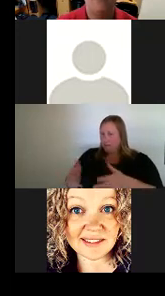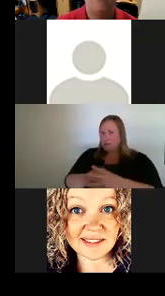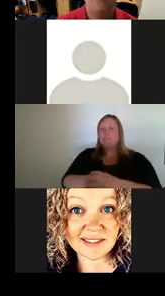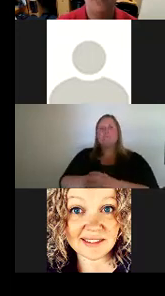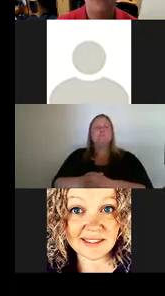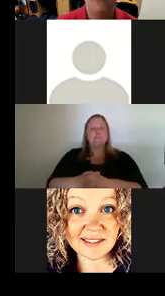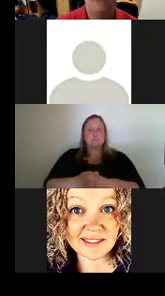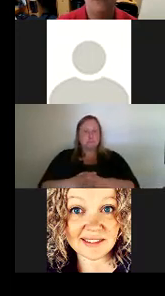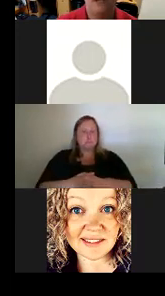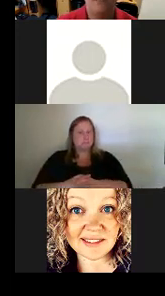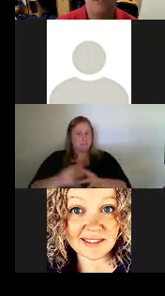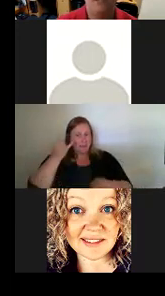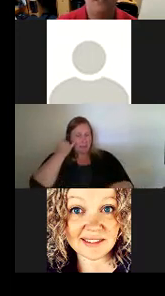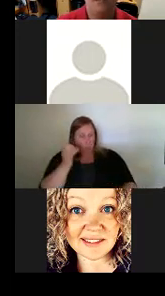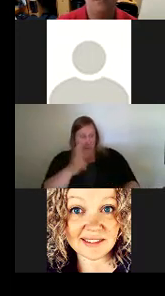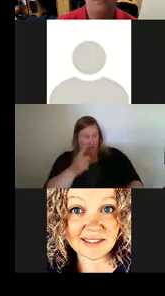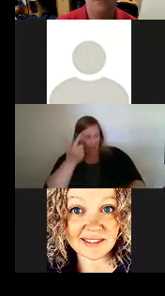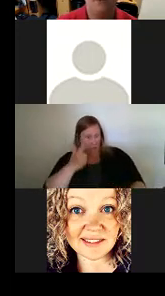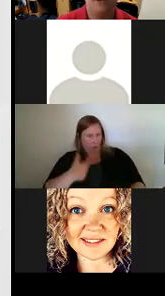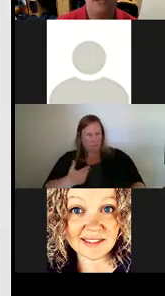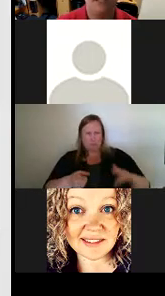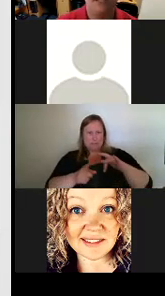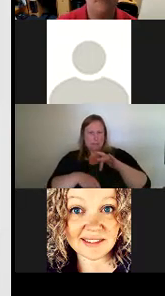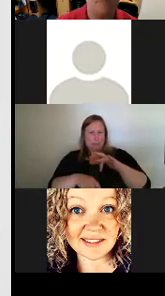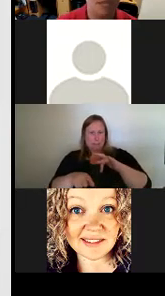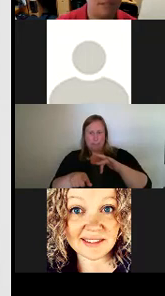I AM GOING, IF IT'S OKAY WITH YOU, LAURA, I WILL SKIP PAST